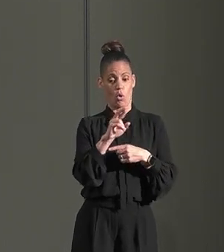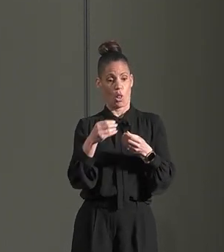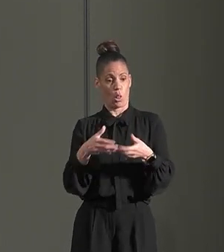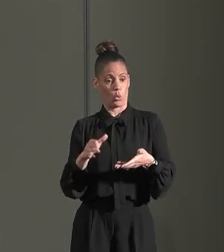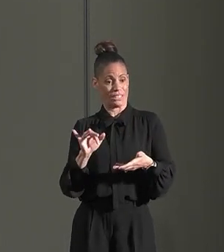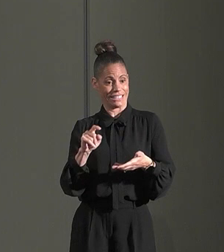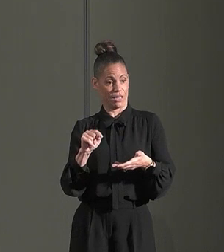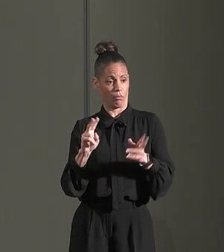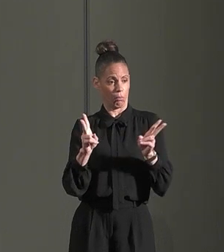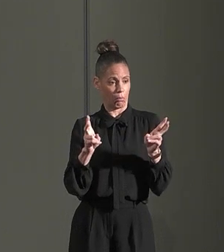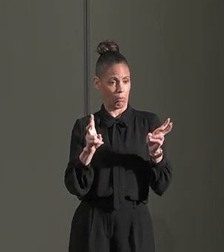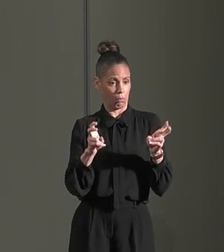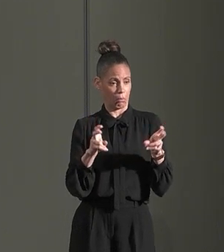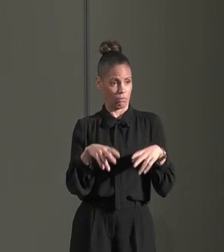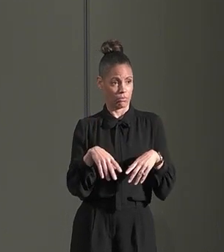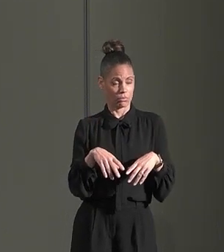Yeah. >> I understand from our